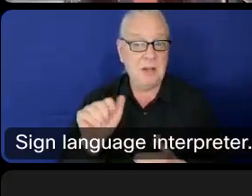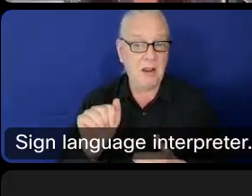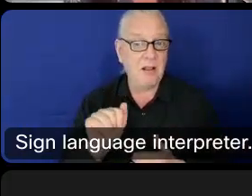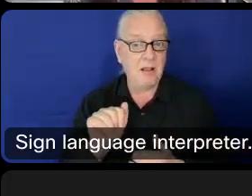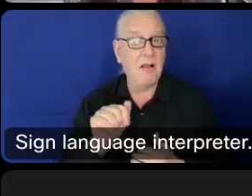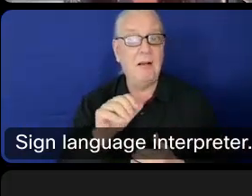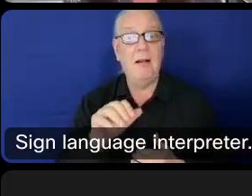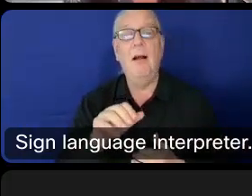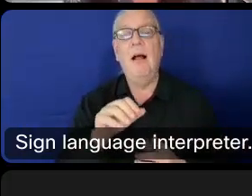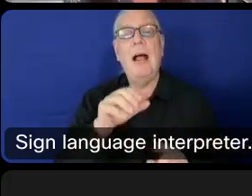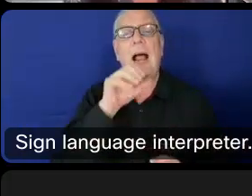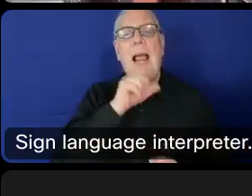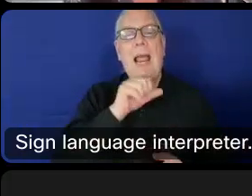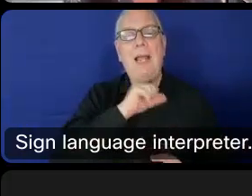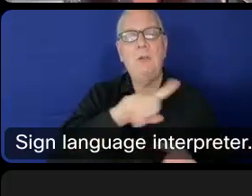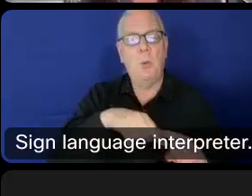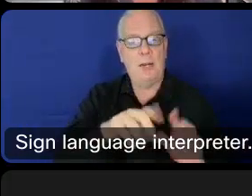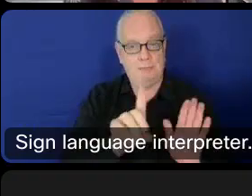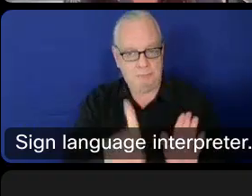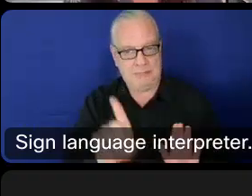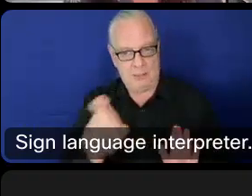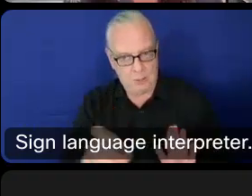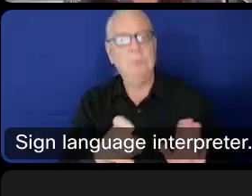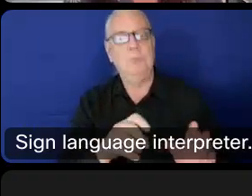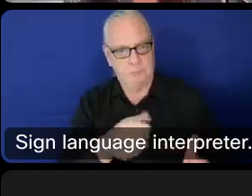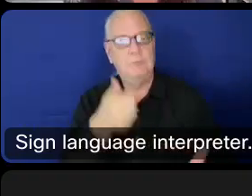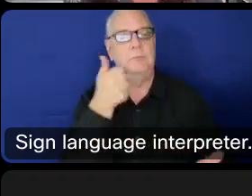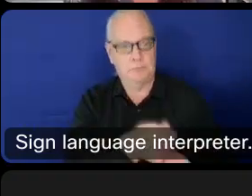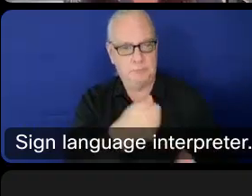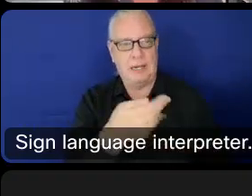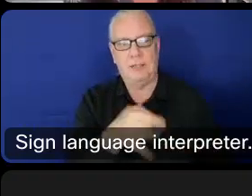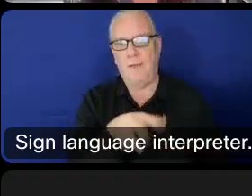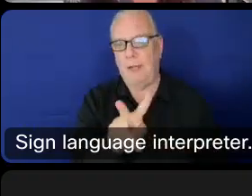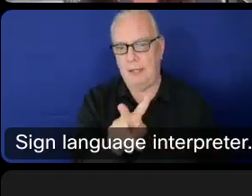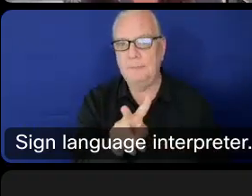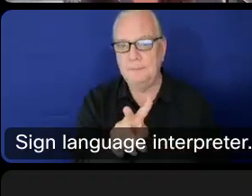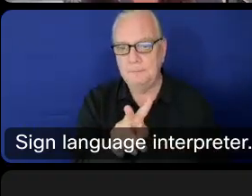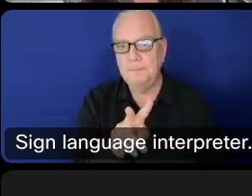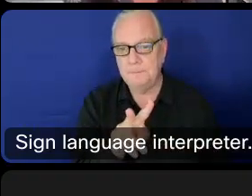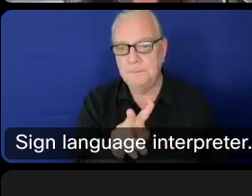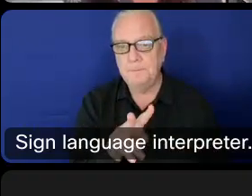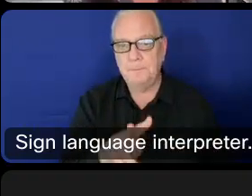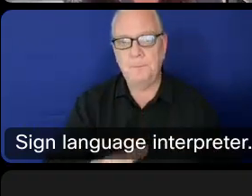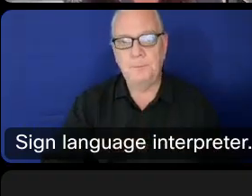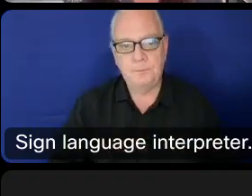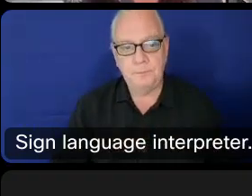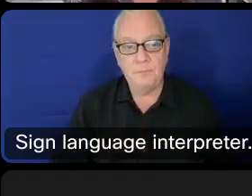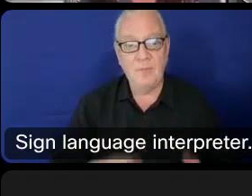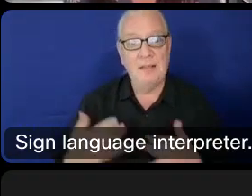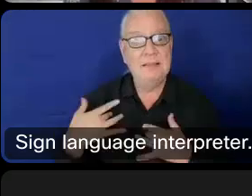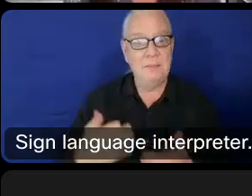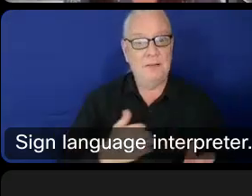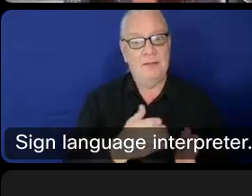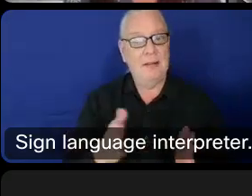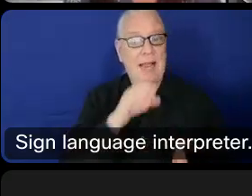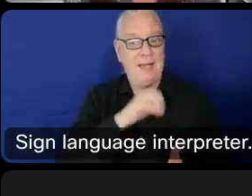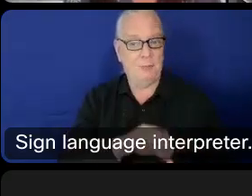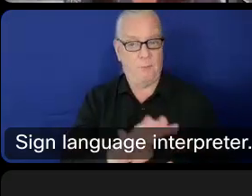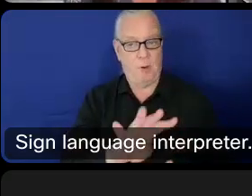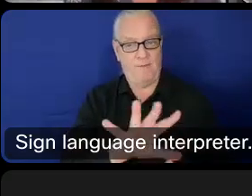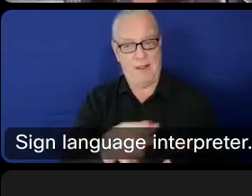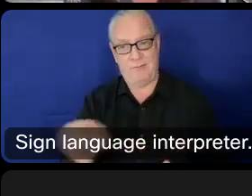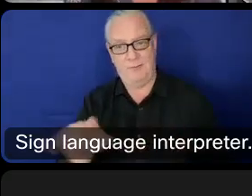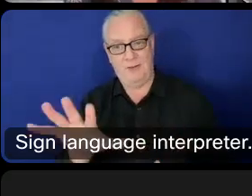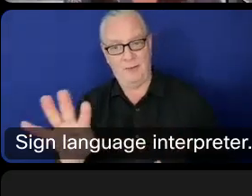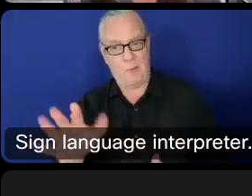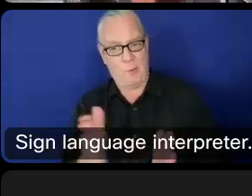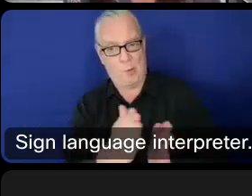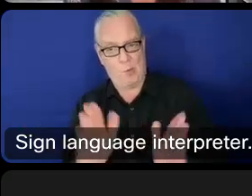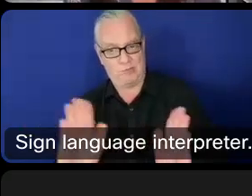age of diagnosis. Looking mainly at the 45 to 54 age cohort,